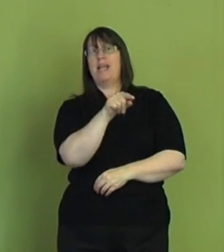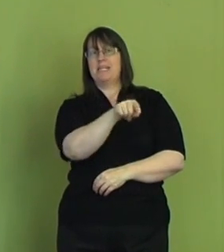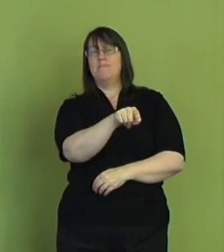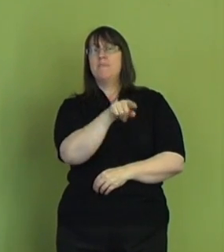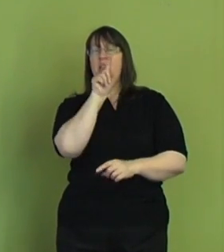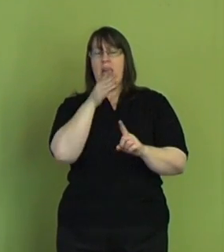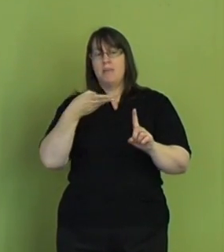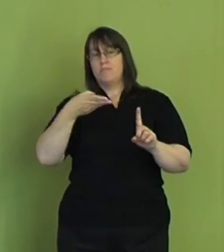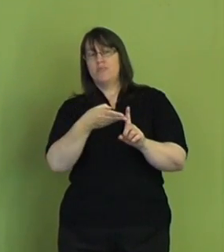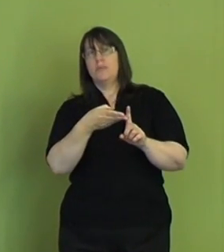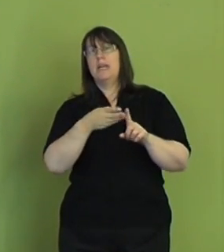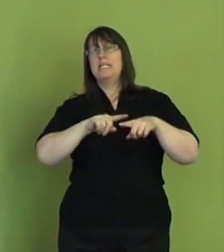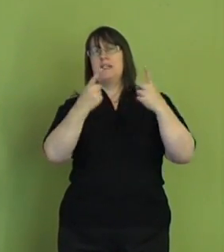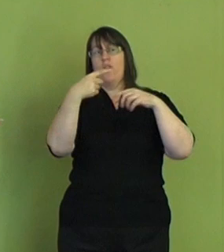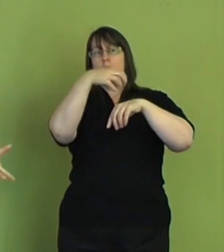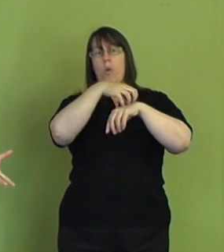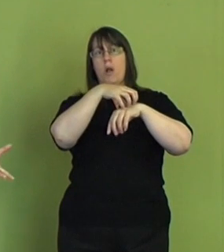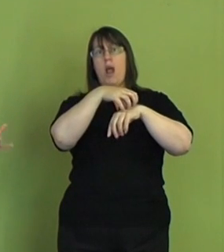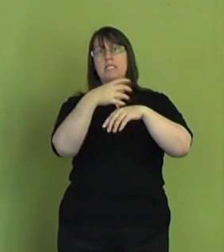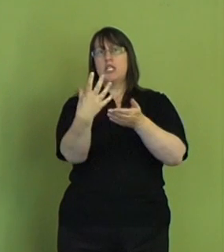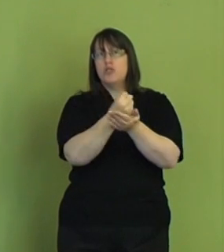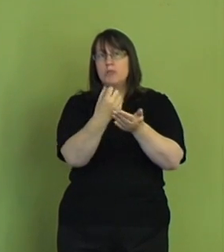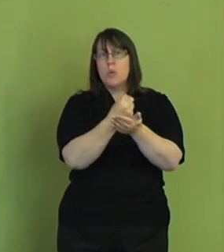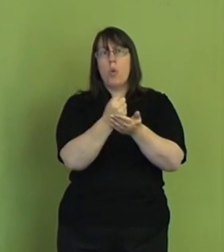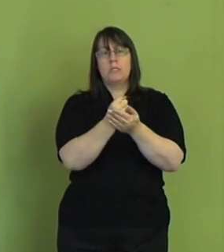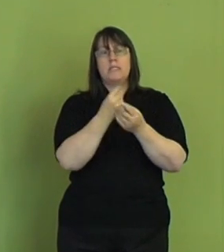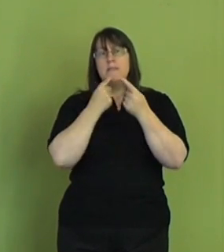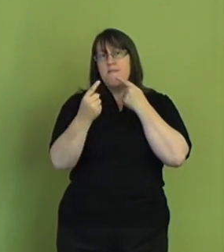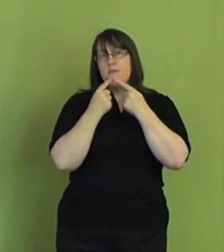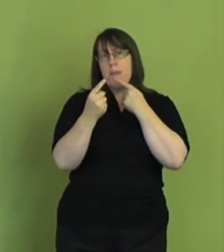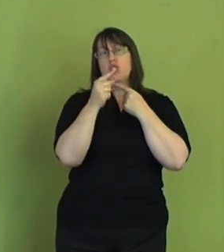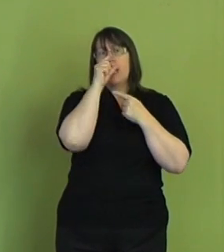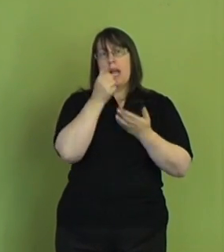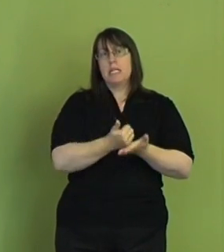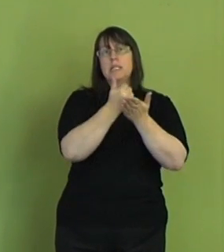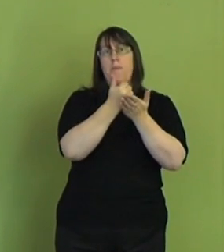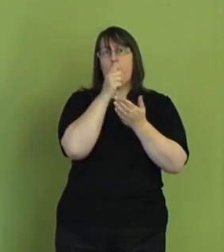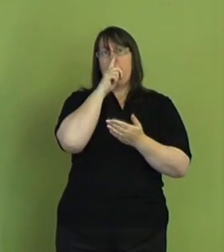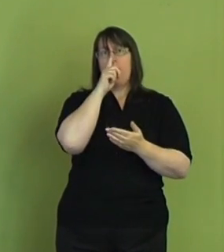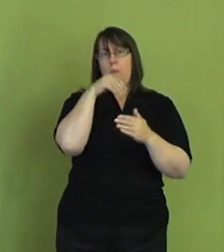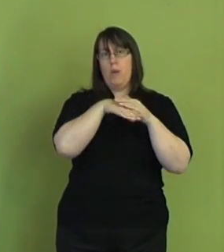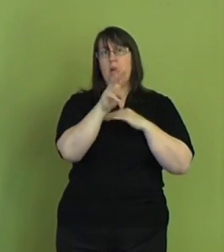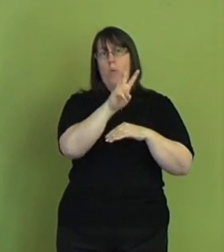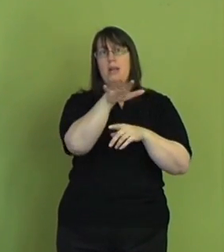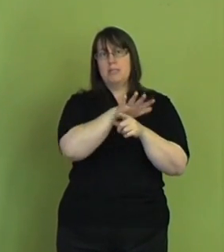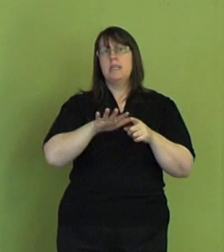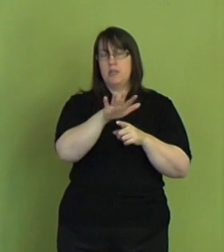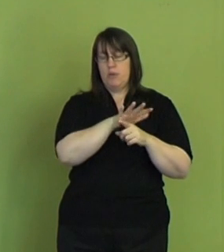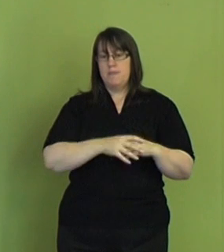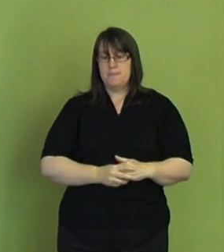and have a variety of organisational resources and materials to support.